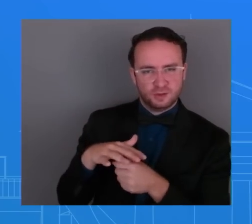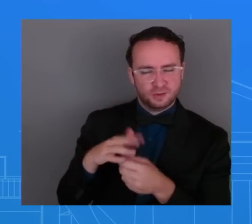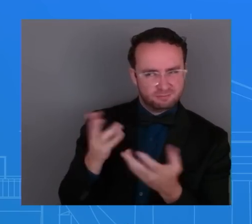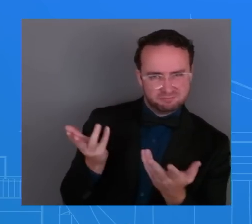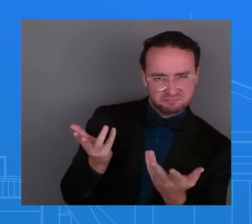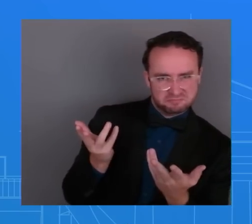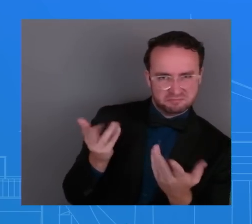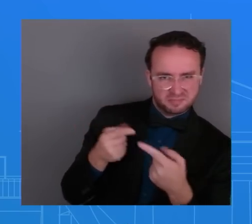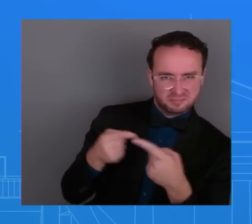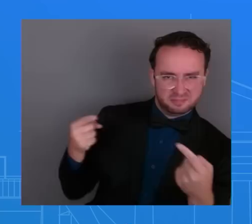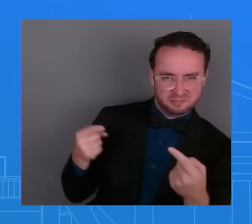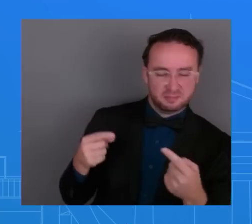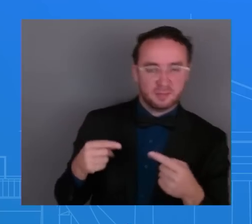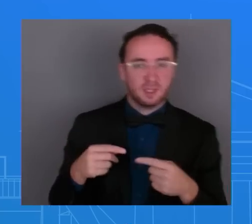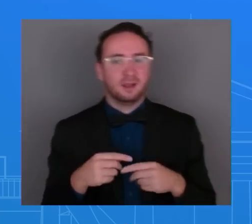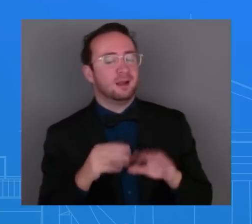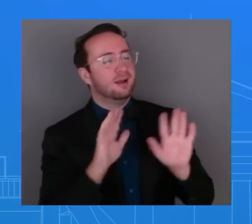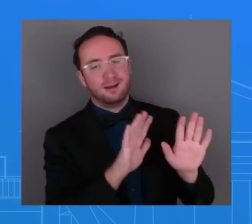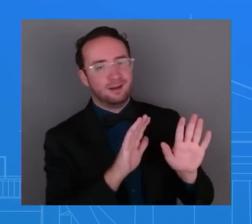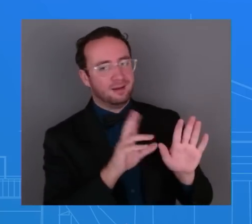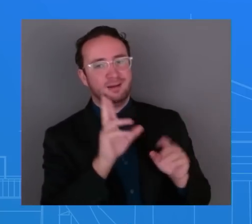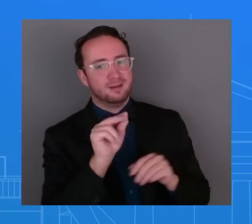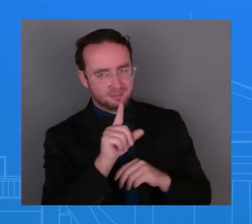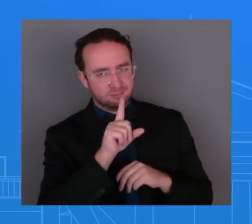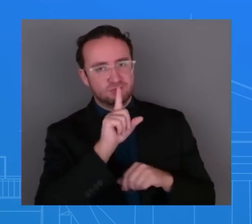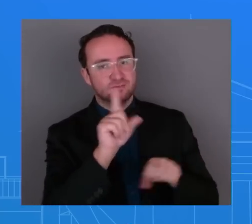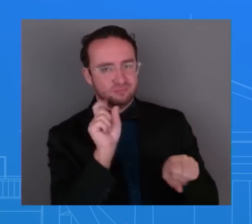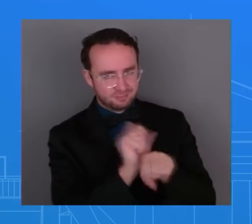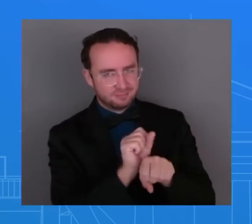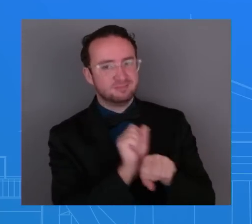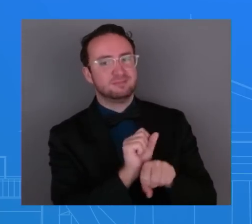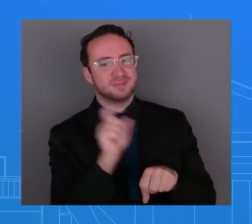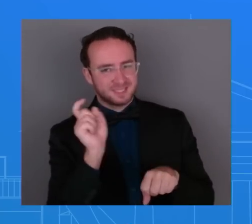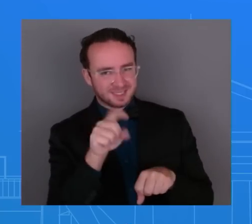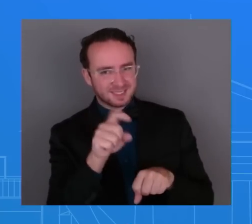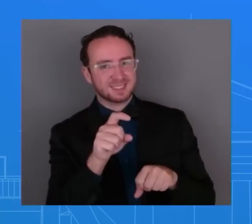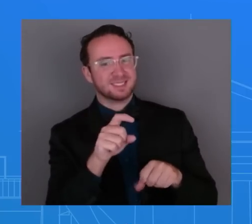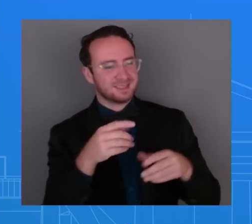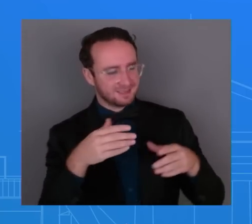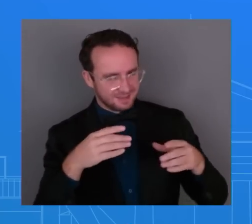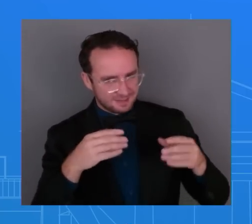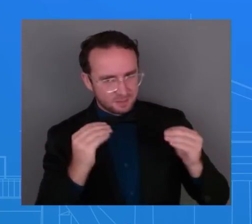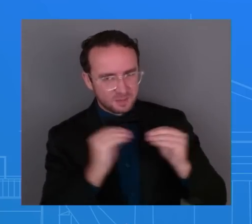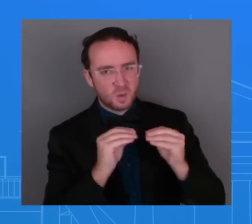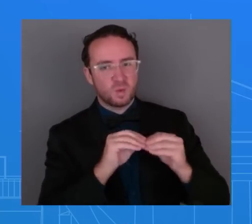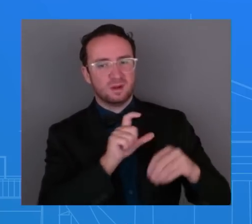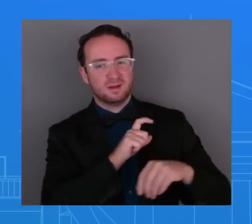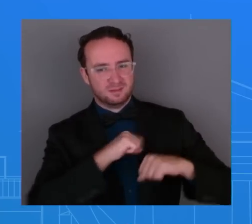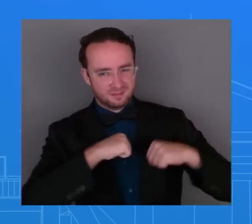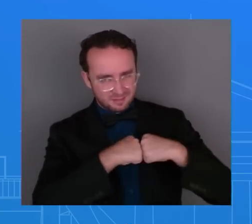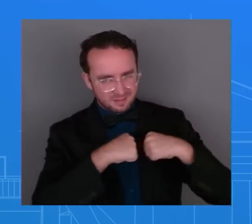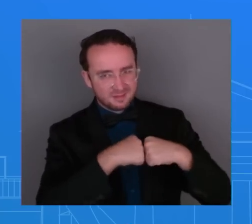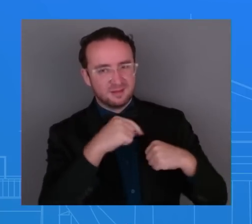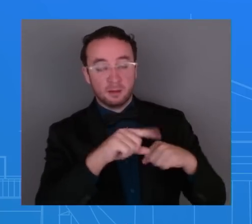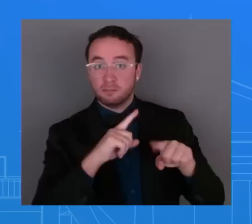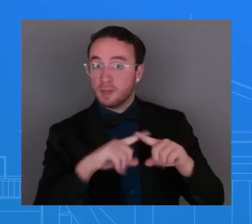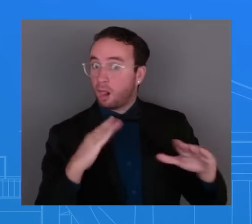The former president, Donald Trump. He's getting in the way. I mean, I don't un- -- there's no daylight here. I'm not understanding the question